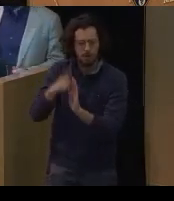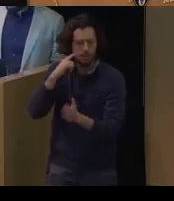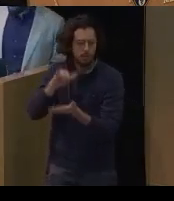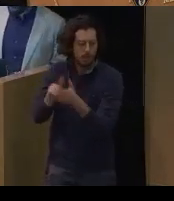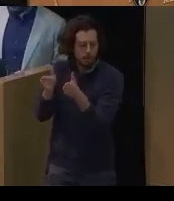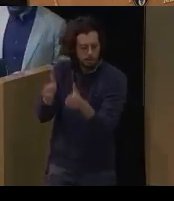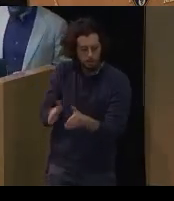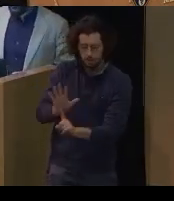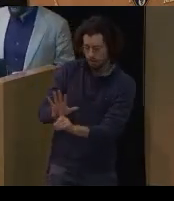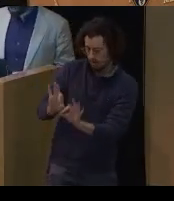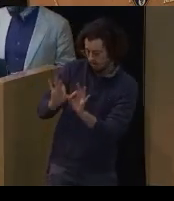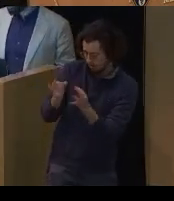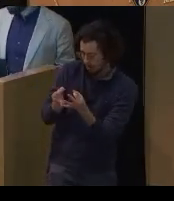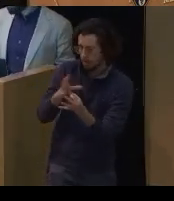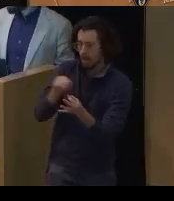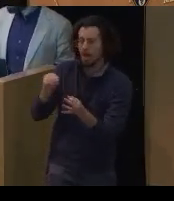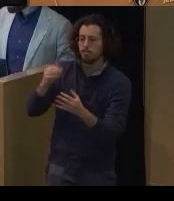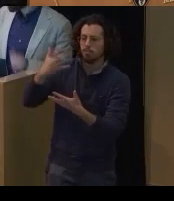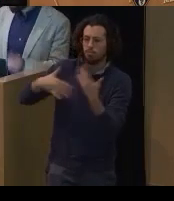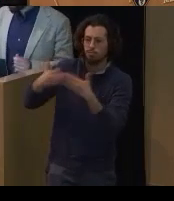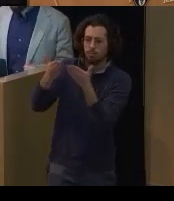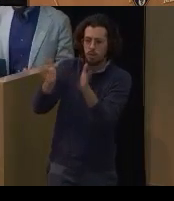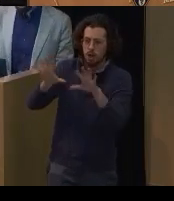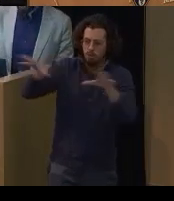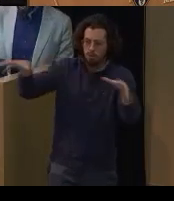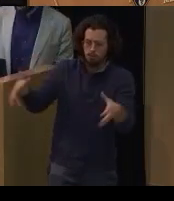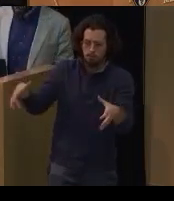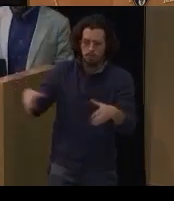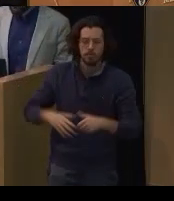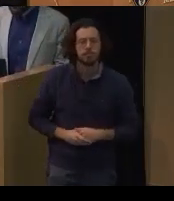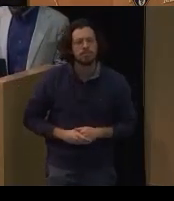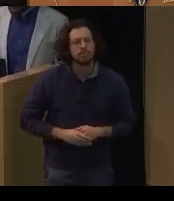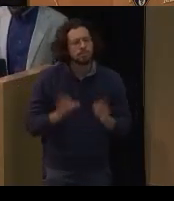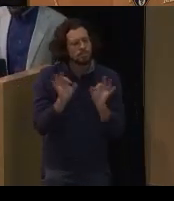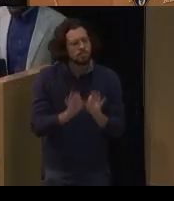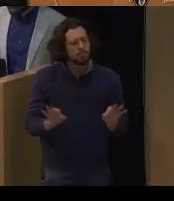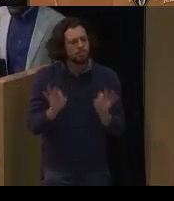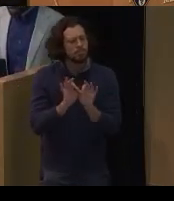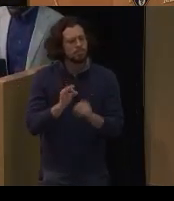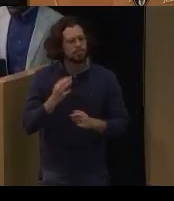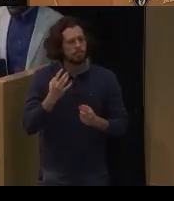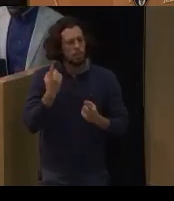their family and side at Large so there are a lot of really important questions to be asked here